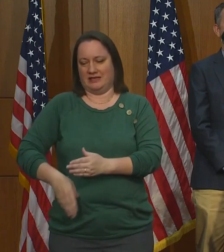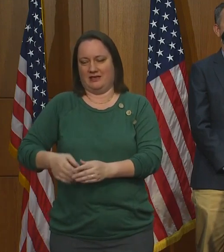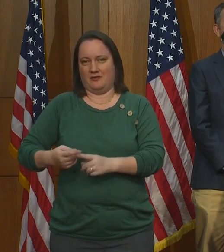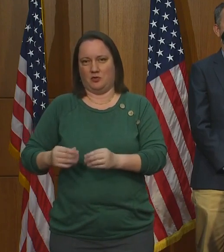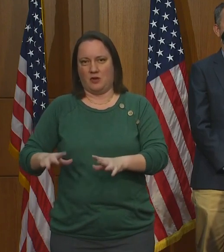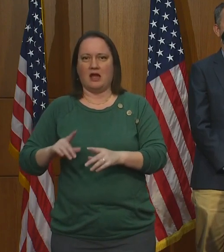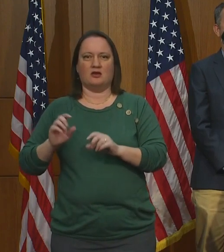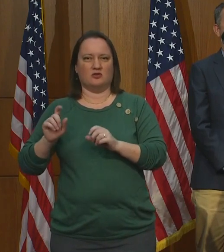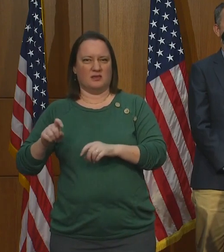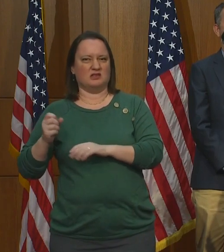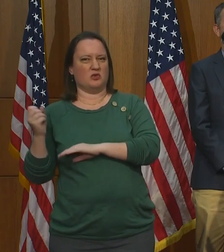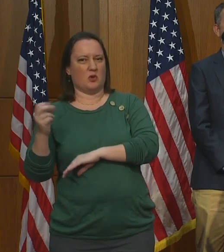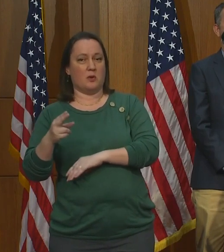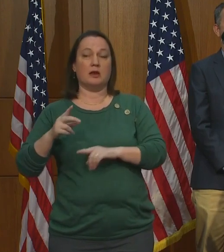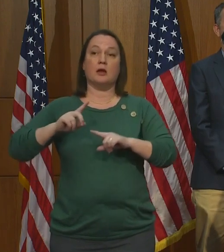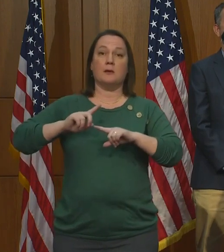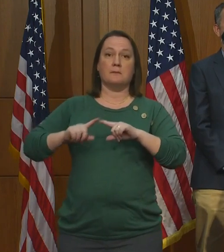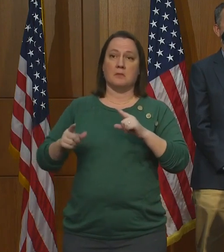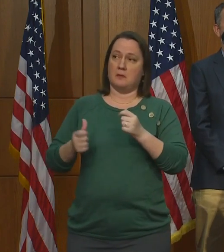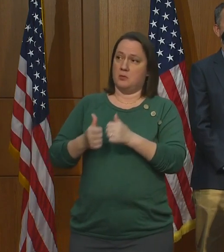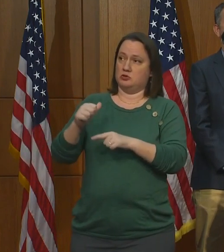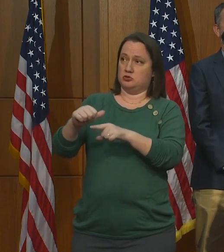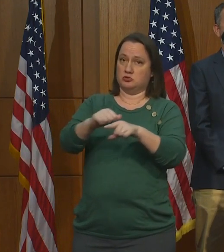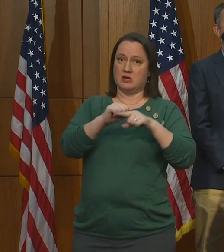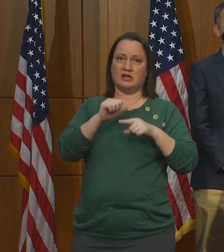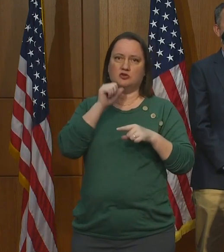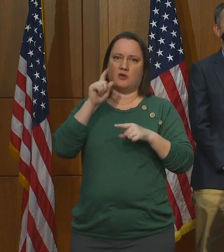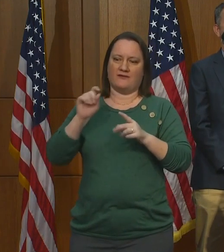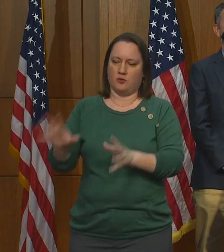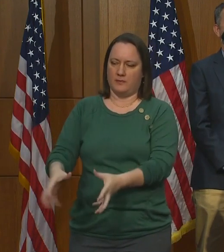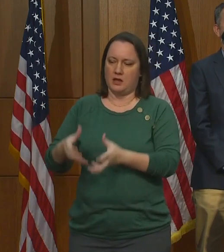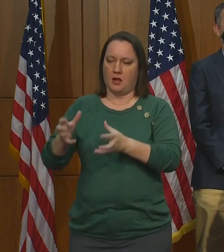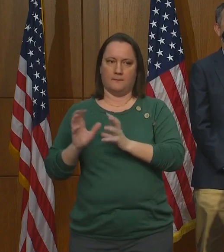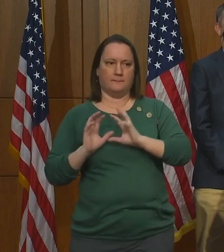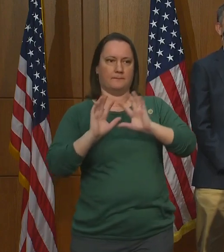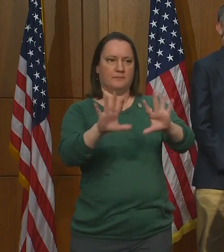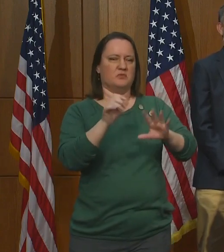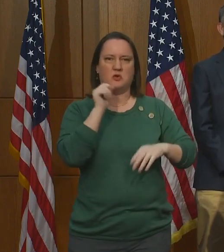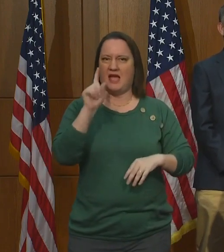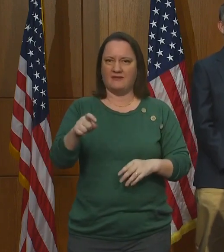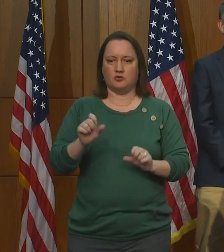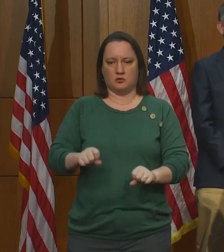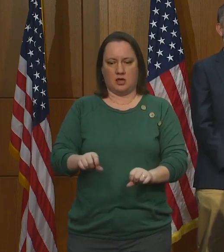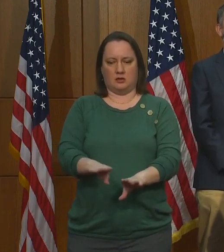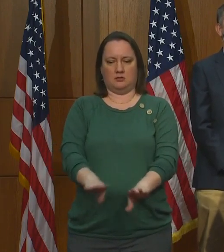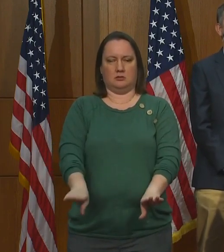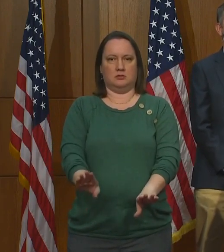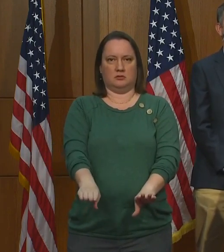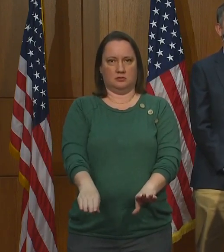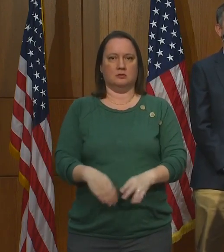BEEN. THE HAVE EVERYONE-